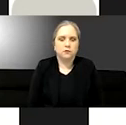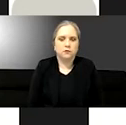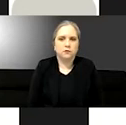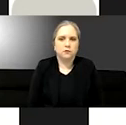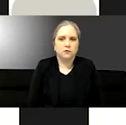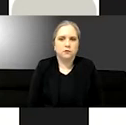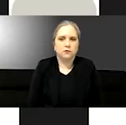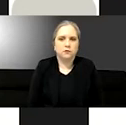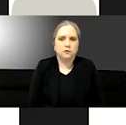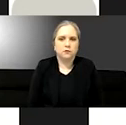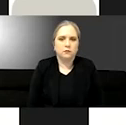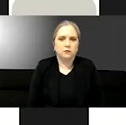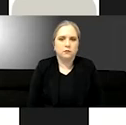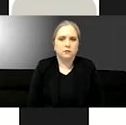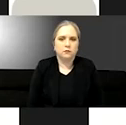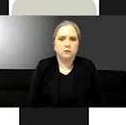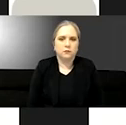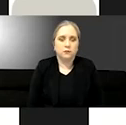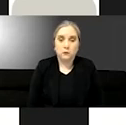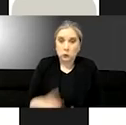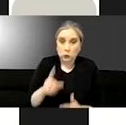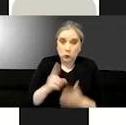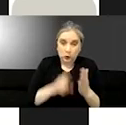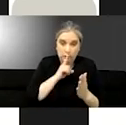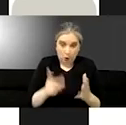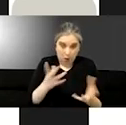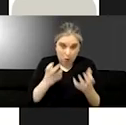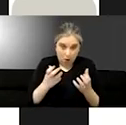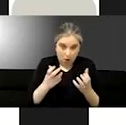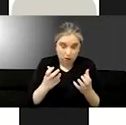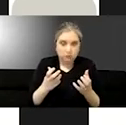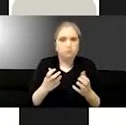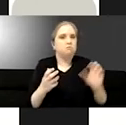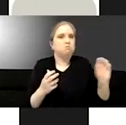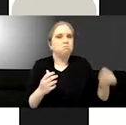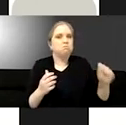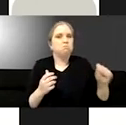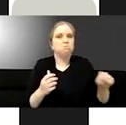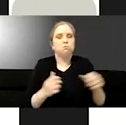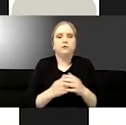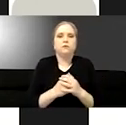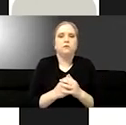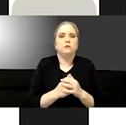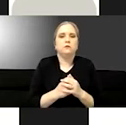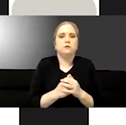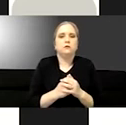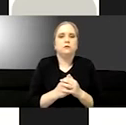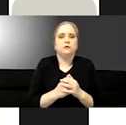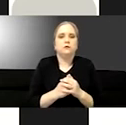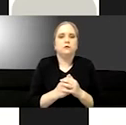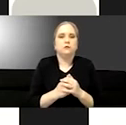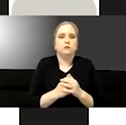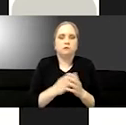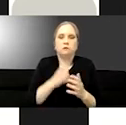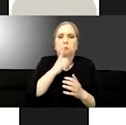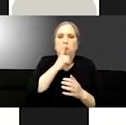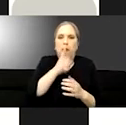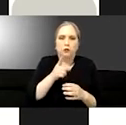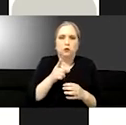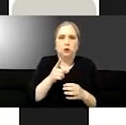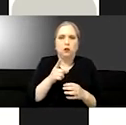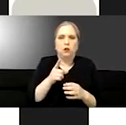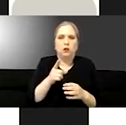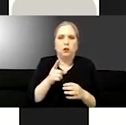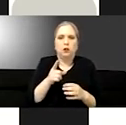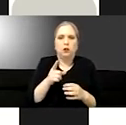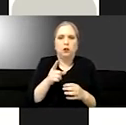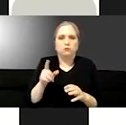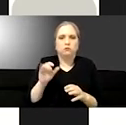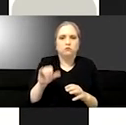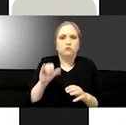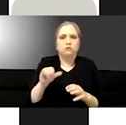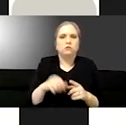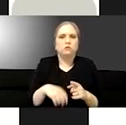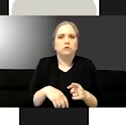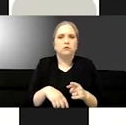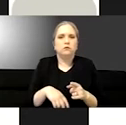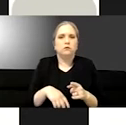I think -- yeah.